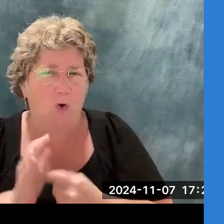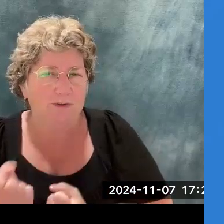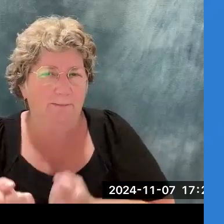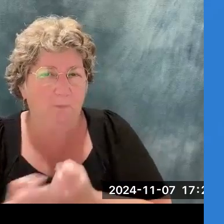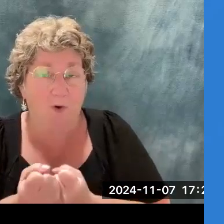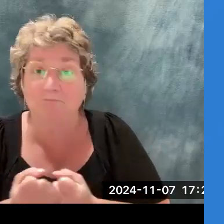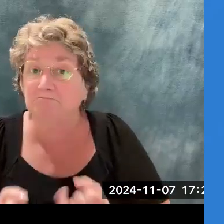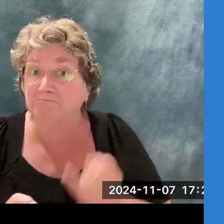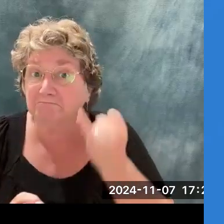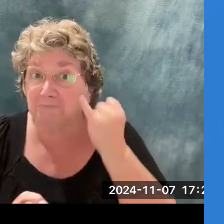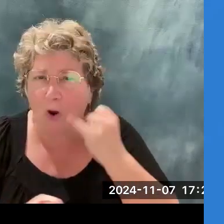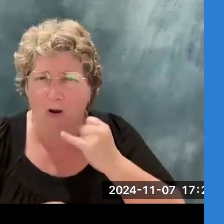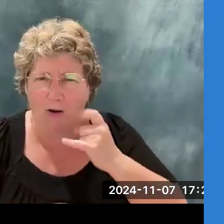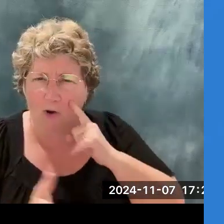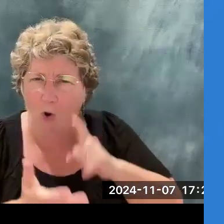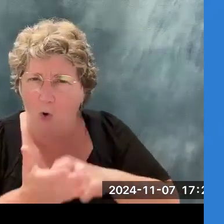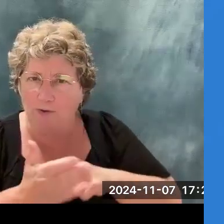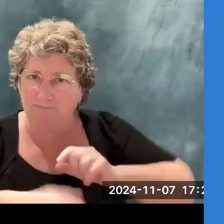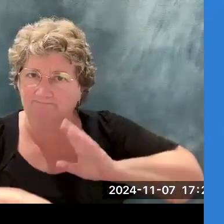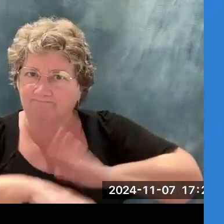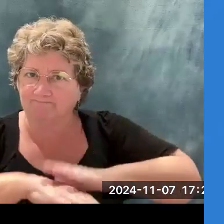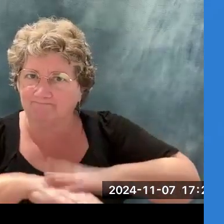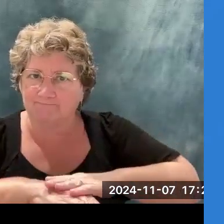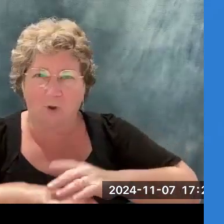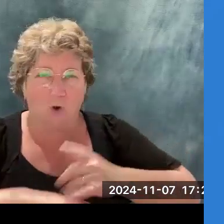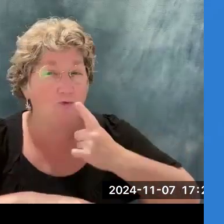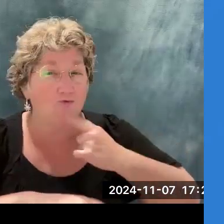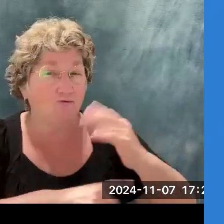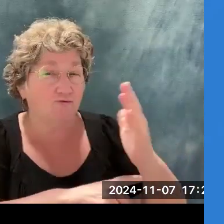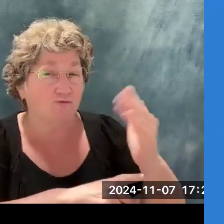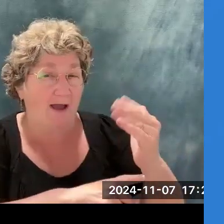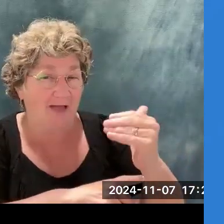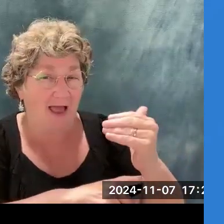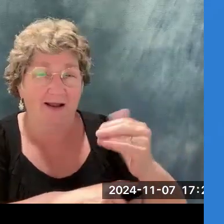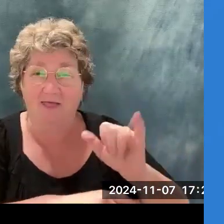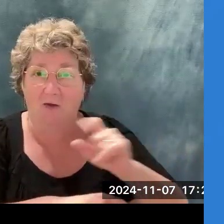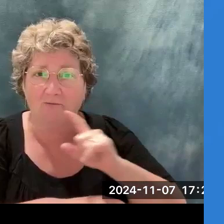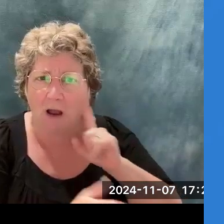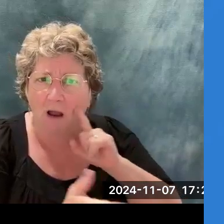in their behavior, if we see that all of a sudden they're expressing a lot of hopelessness